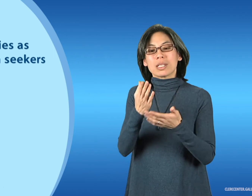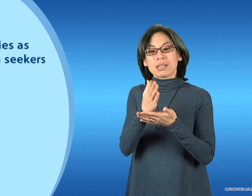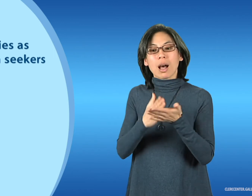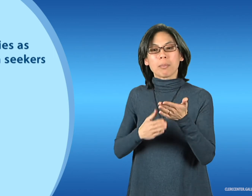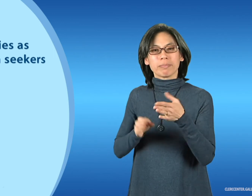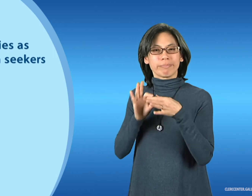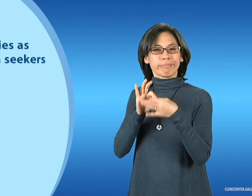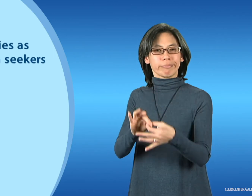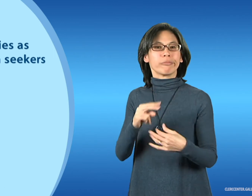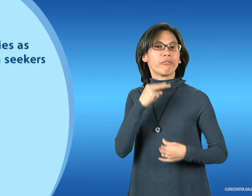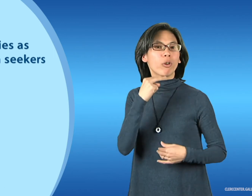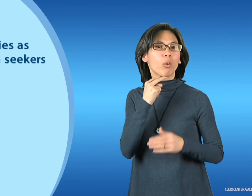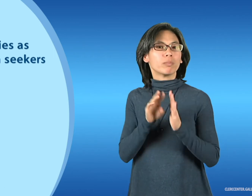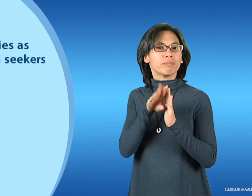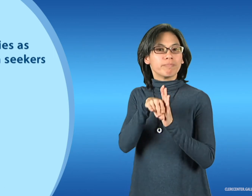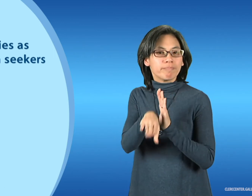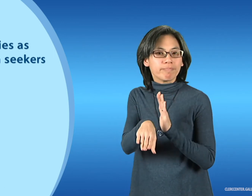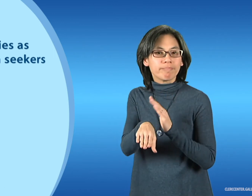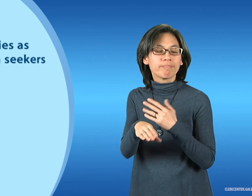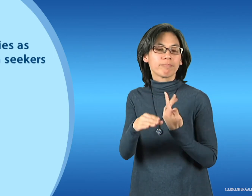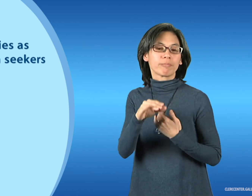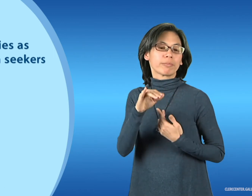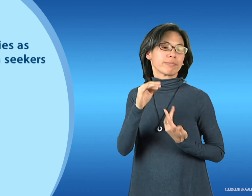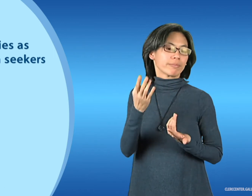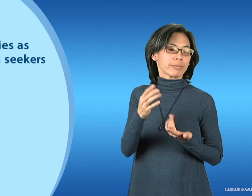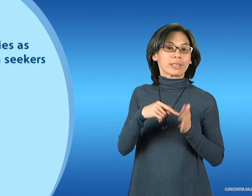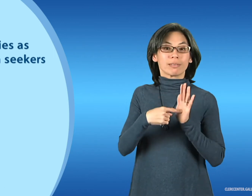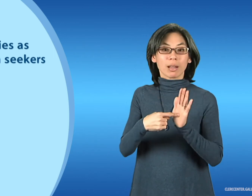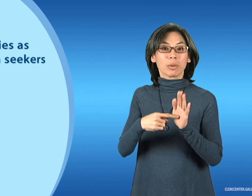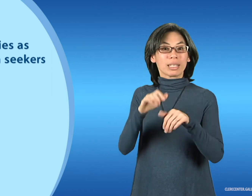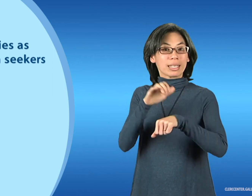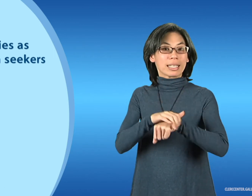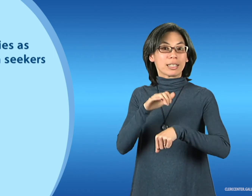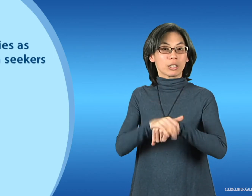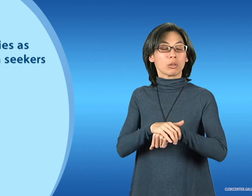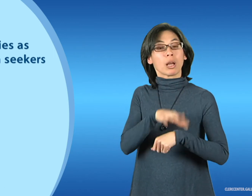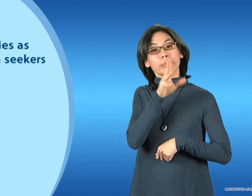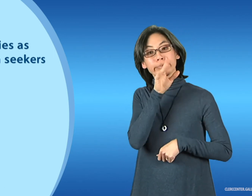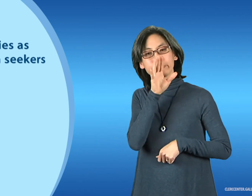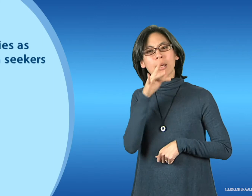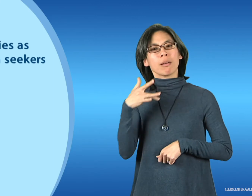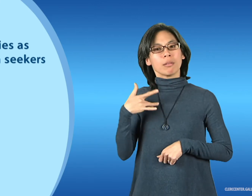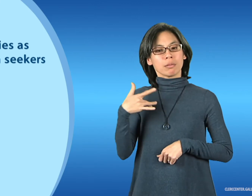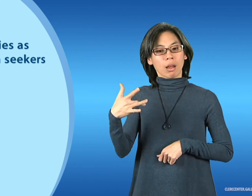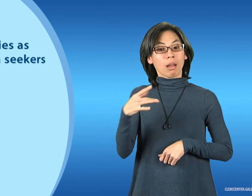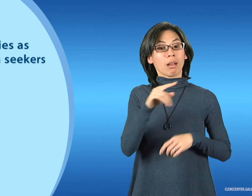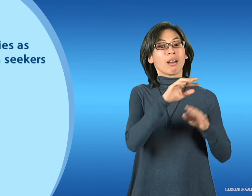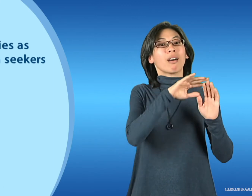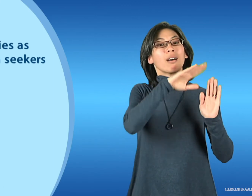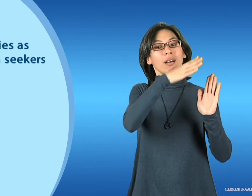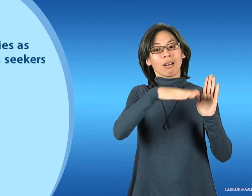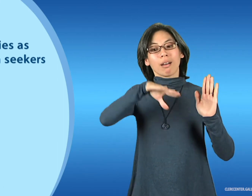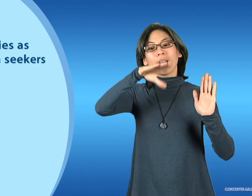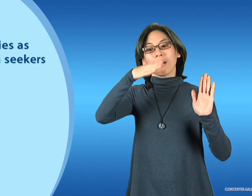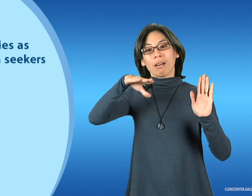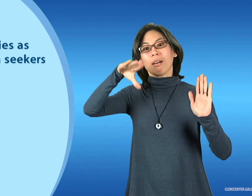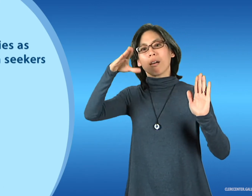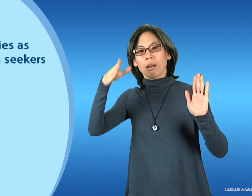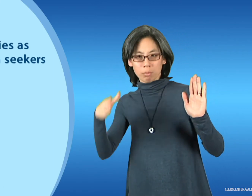They have some information related to intonation, the rhythm of English as we speak. So we tend to have a falling intonation